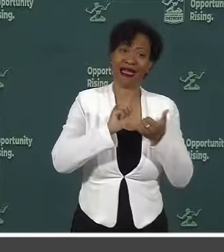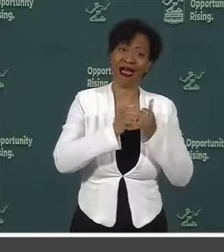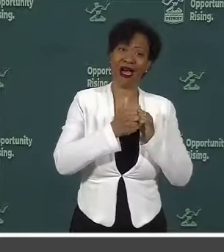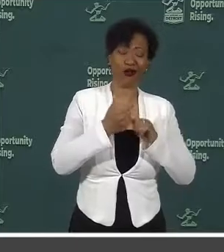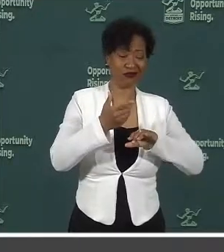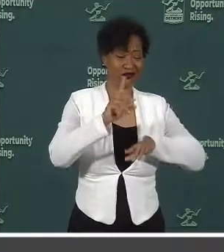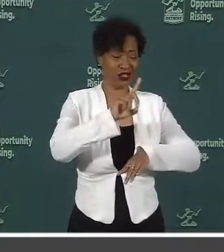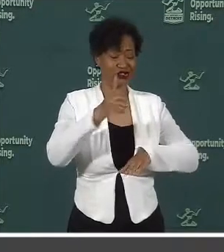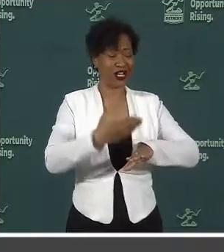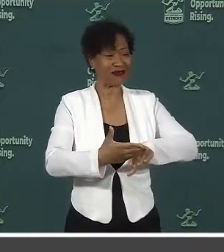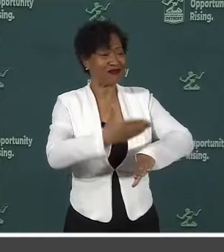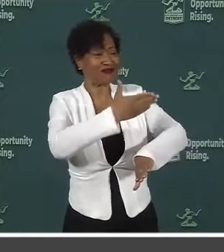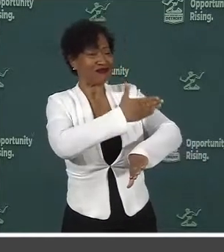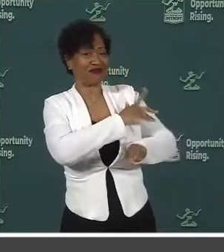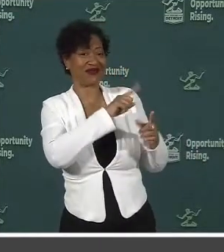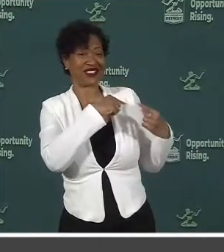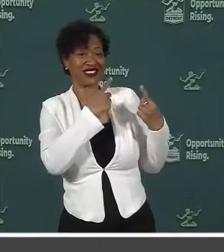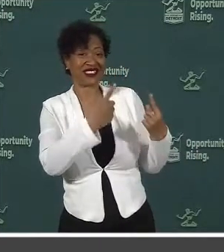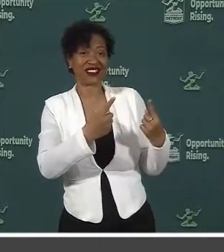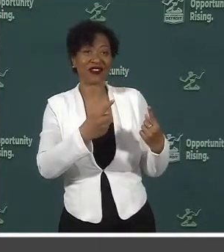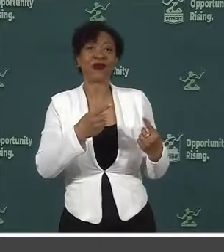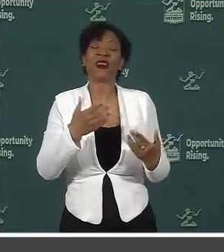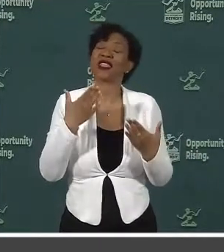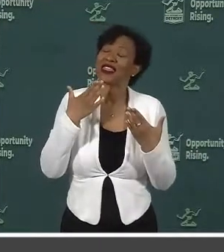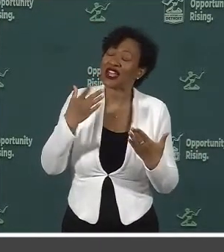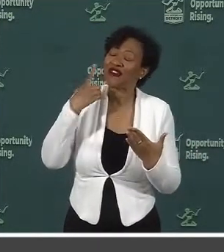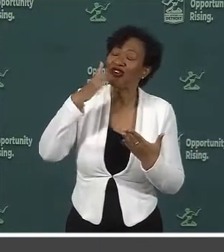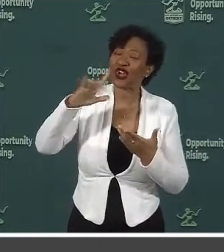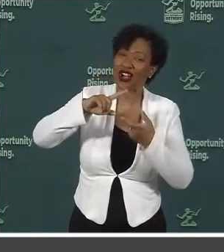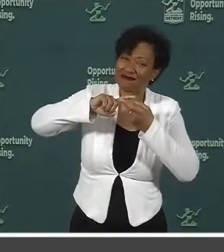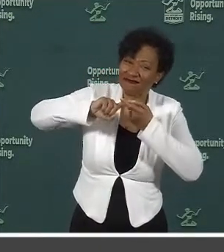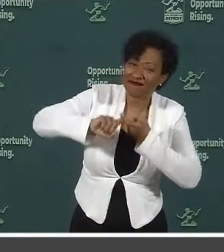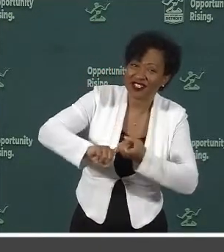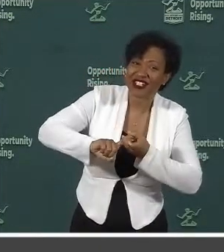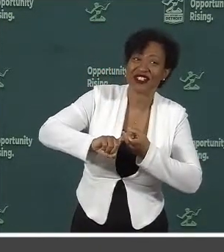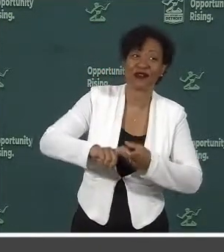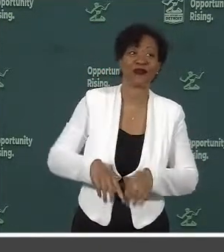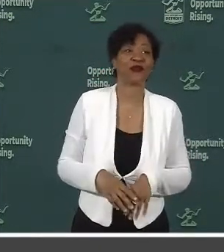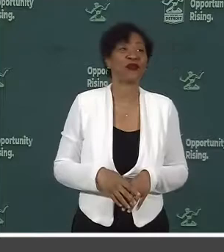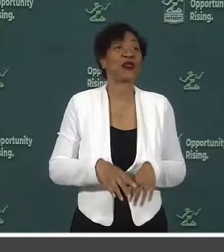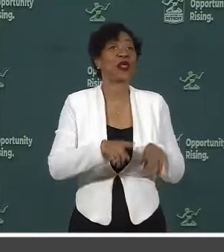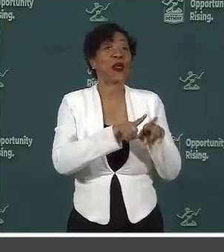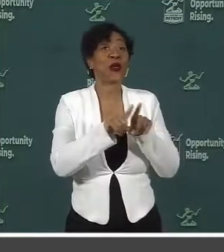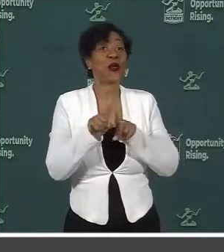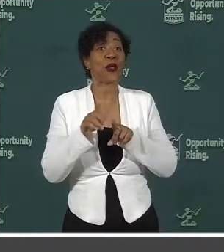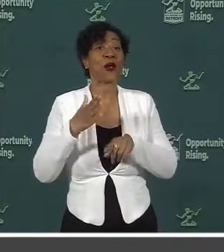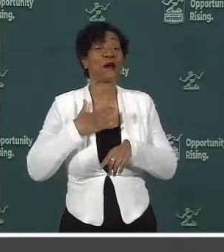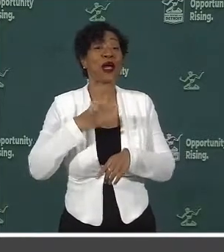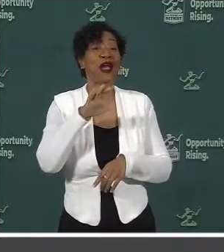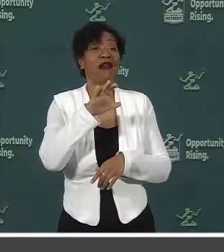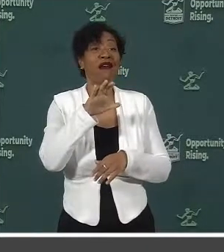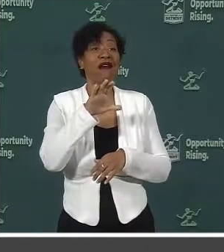YOU FOR YOUR FRIENDSHIP AND TO MY COLLEAGUES ON CITY COUNCIL